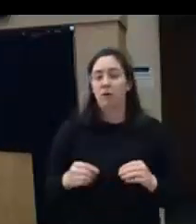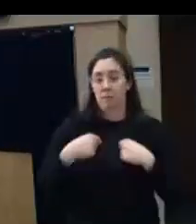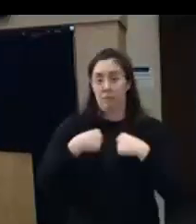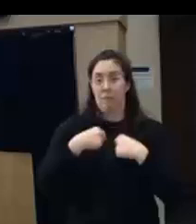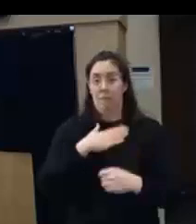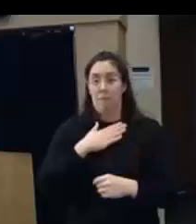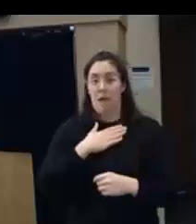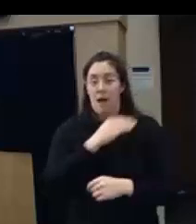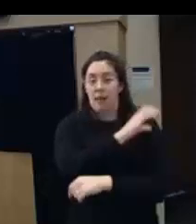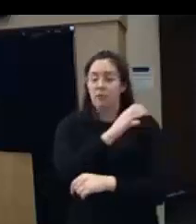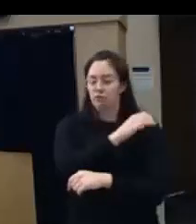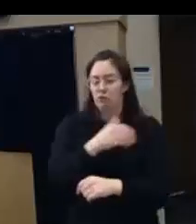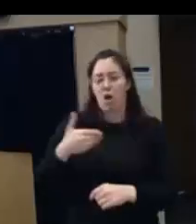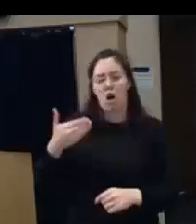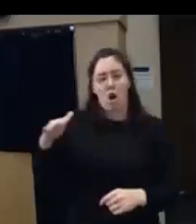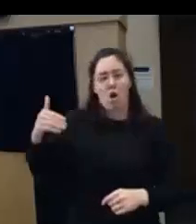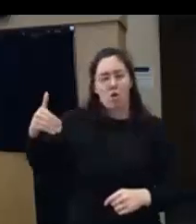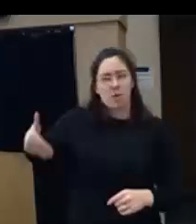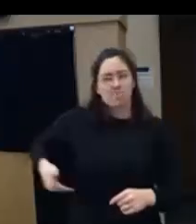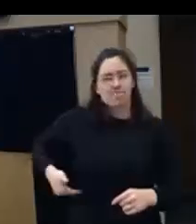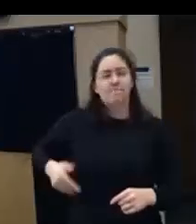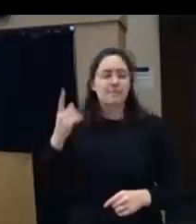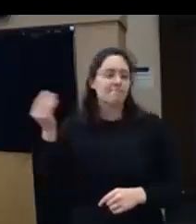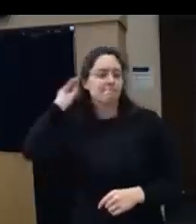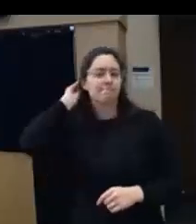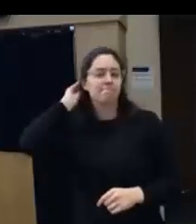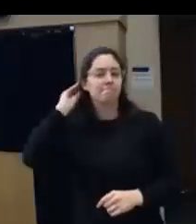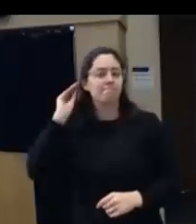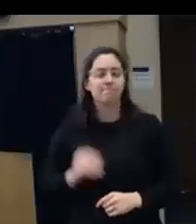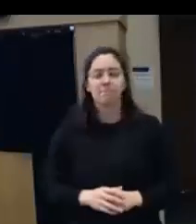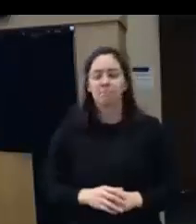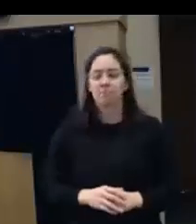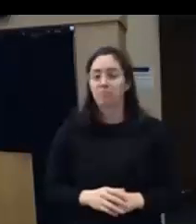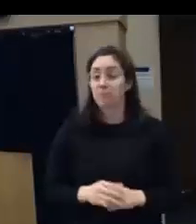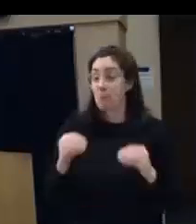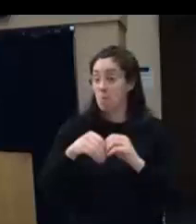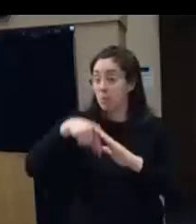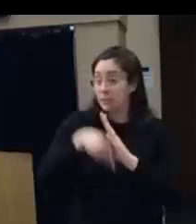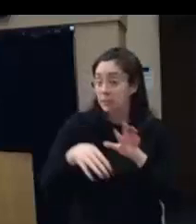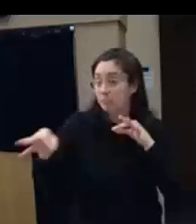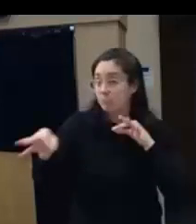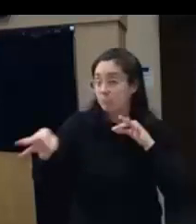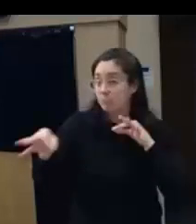that's on my radar more and I think that by having an in-depth discussion of what their pediatric